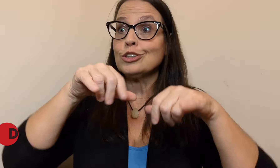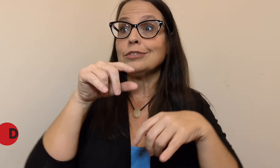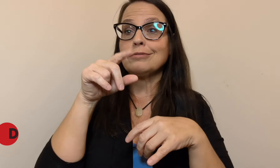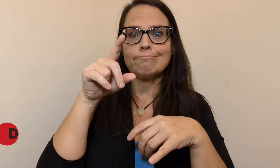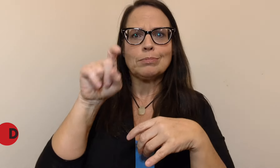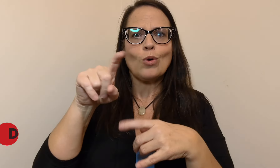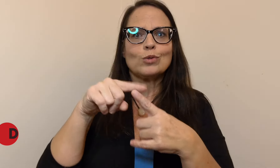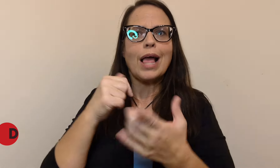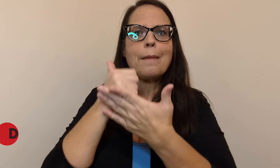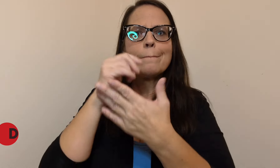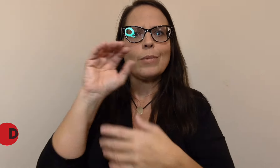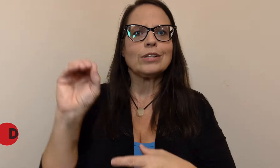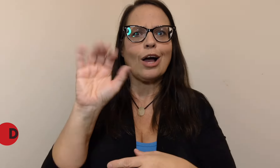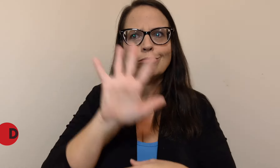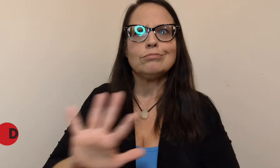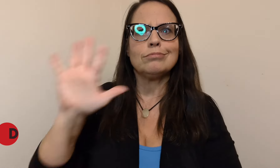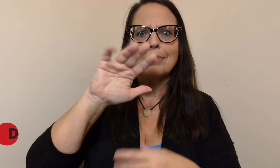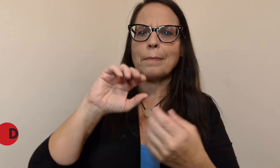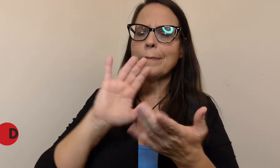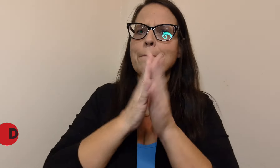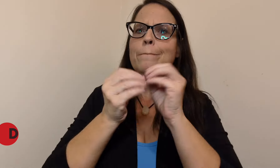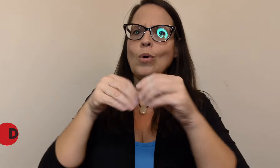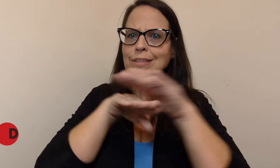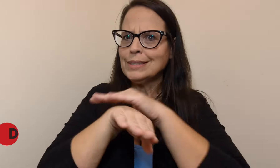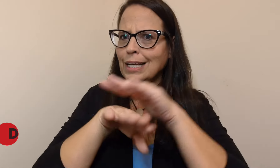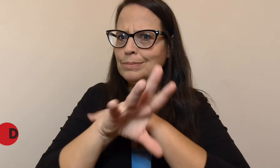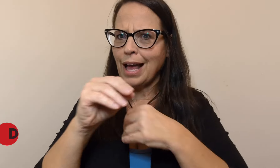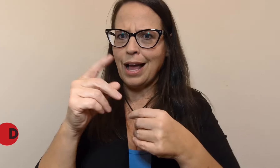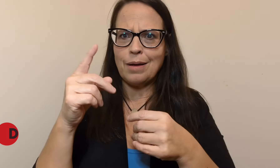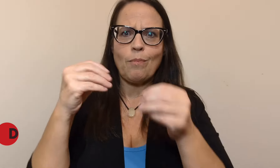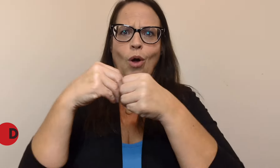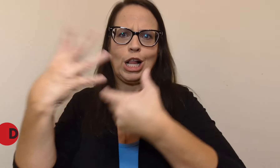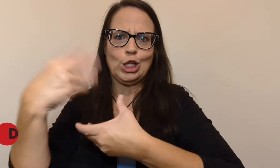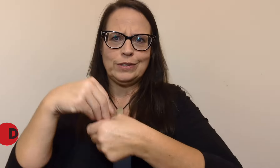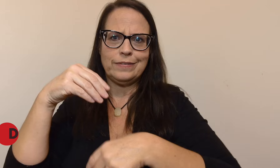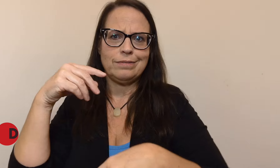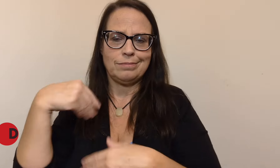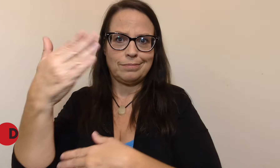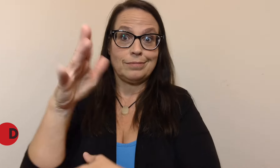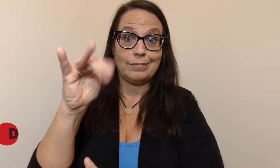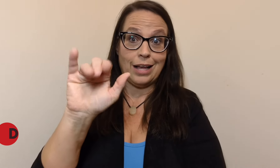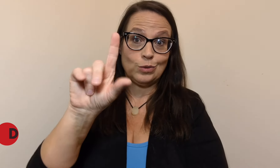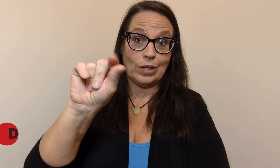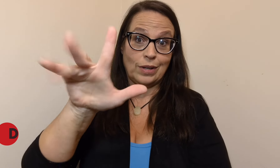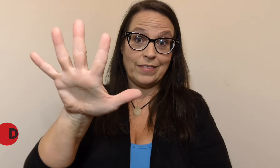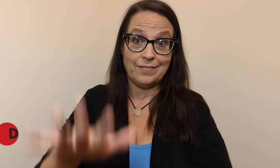These standards are supposed to make Ontario more accessible and inclusive by 2025.